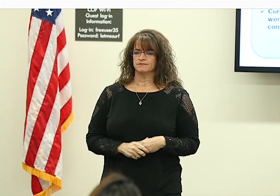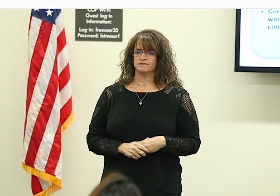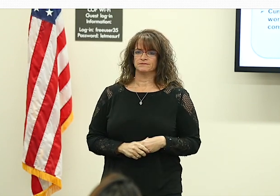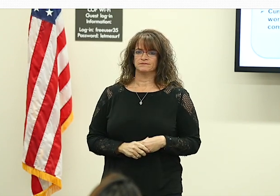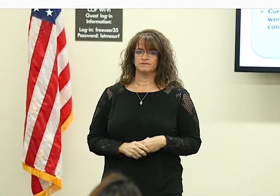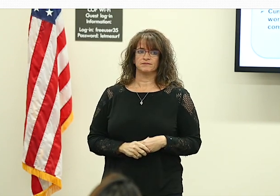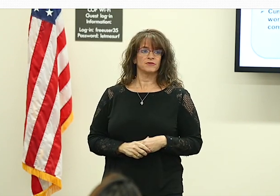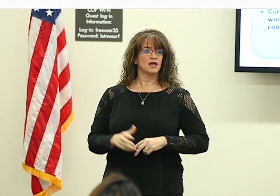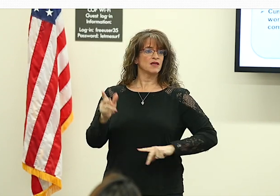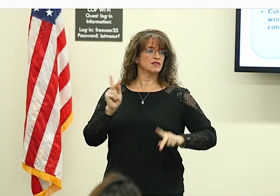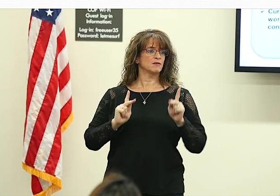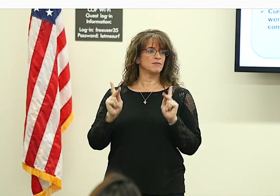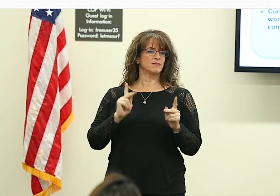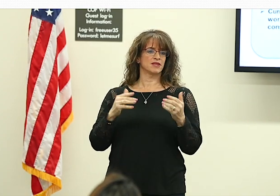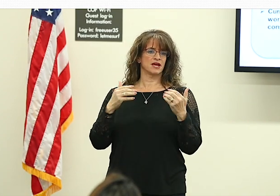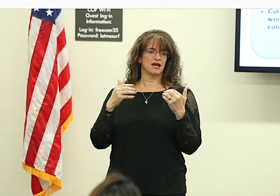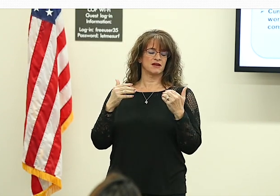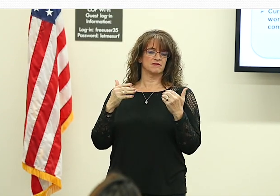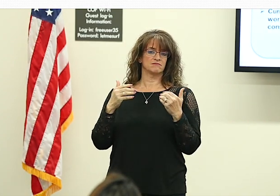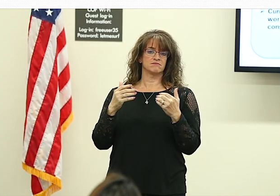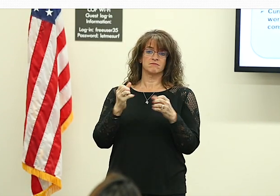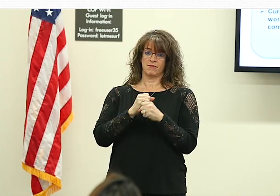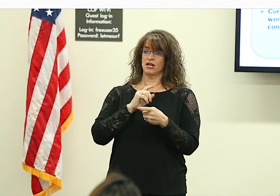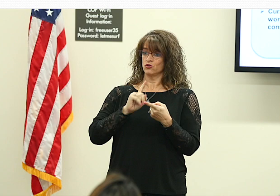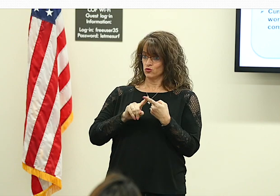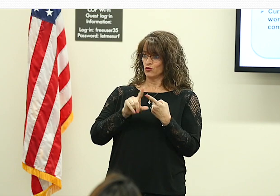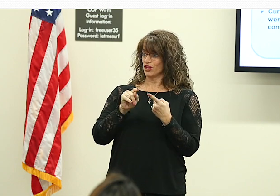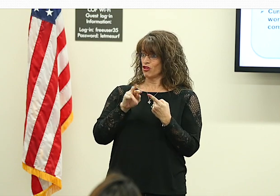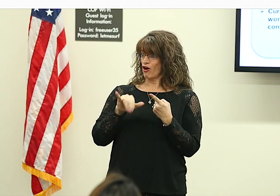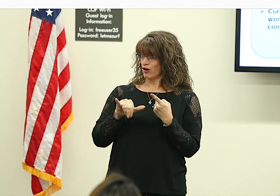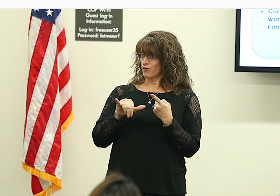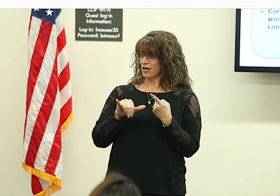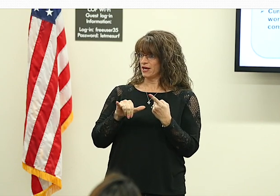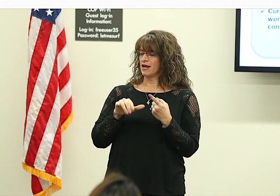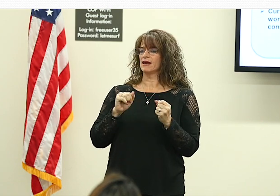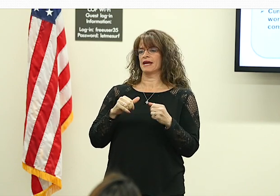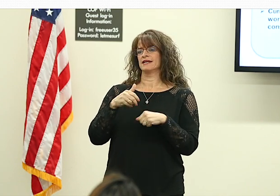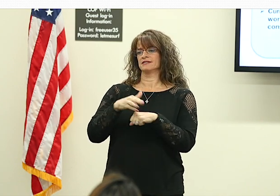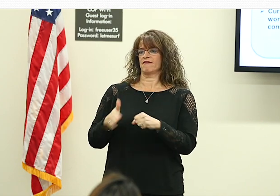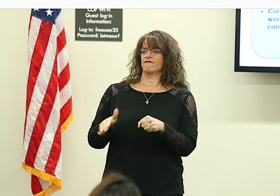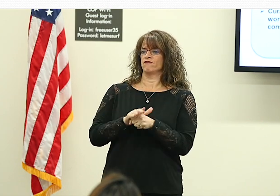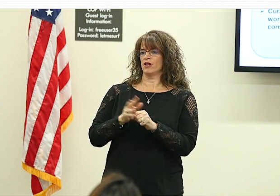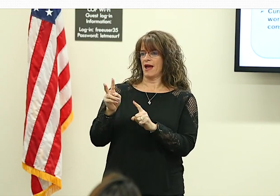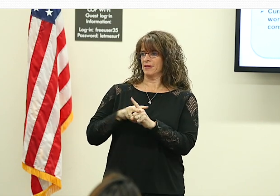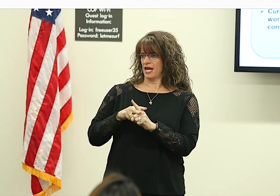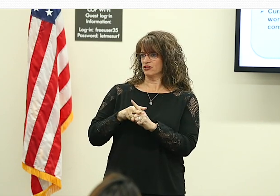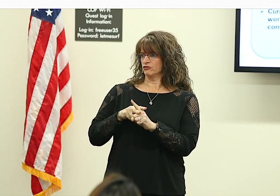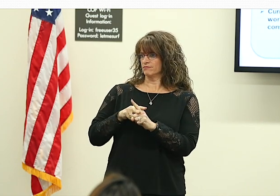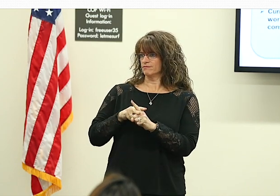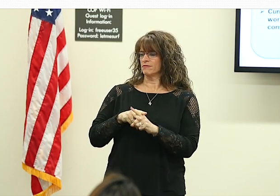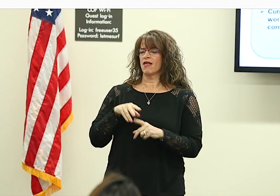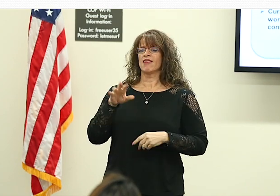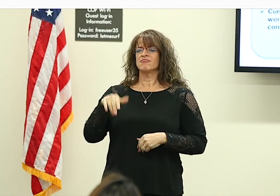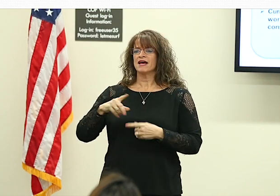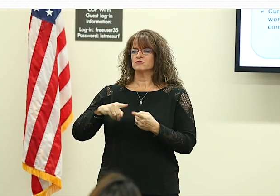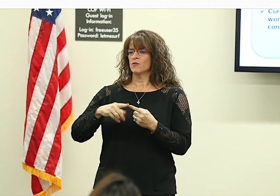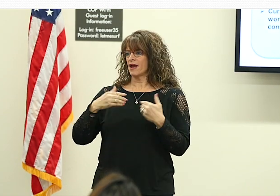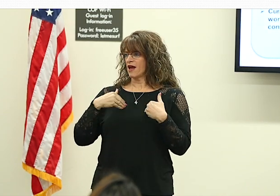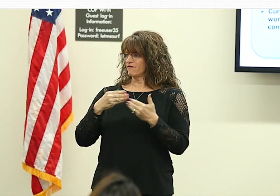the people who have made it to the lottery can submit a full application. That's where we do the income and credit review